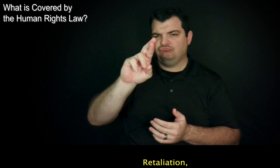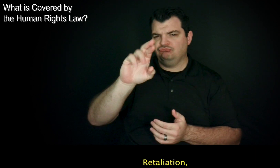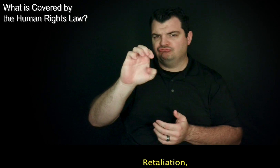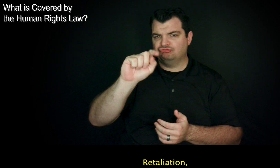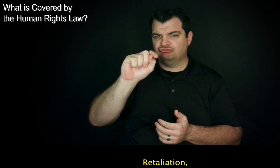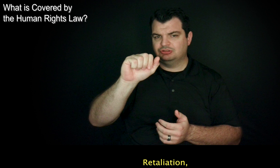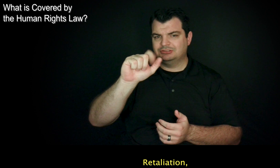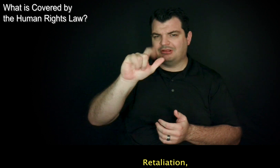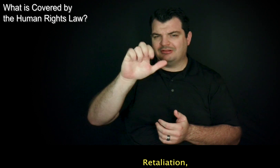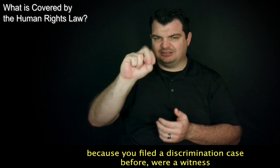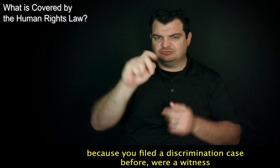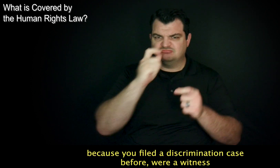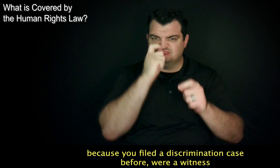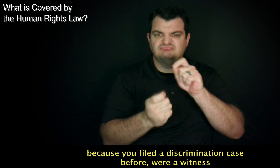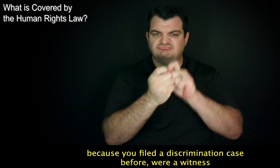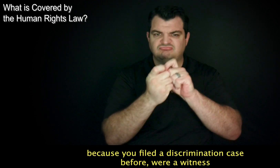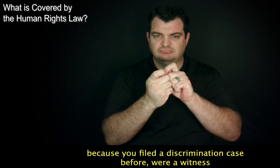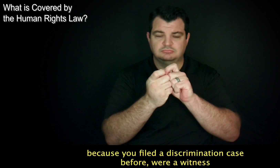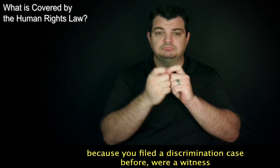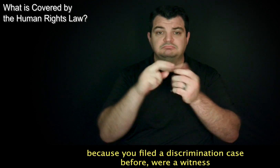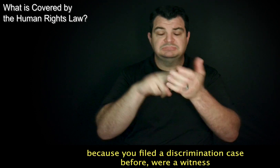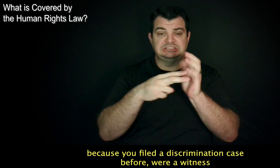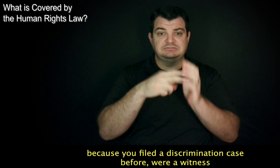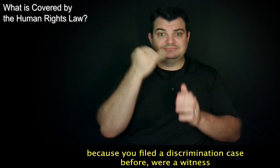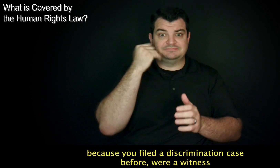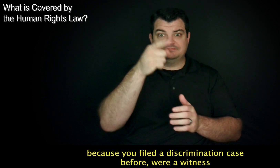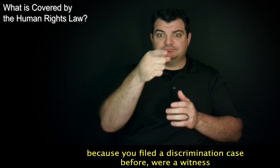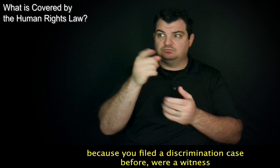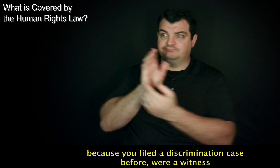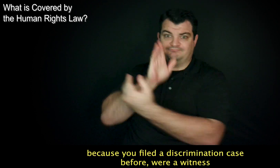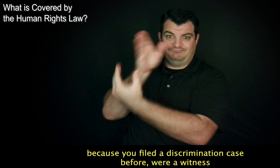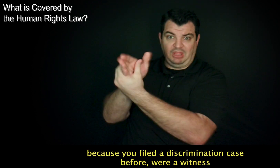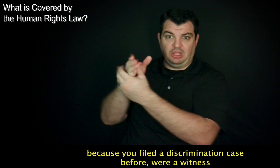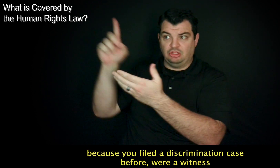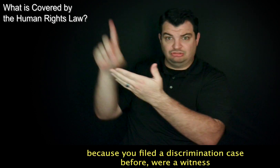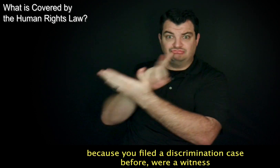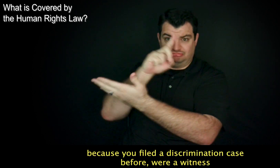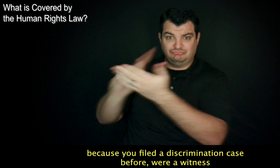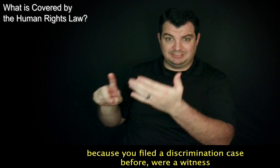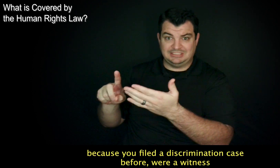Retaliation, because you filed a discrimination case before, were a witness